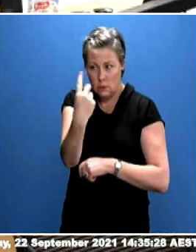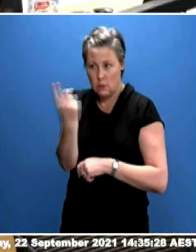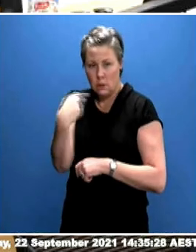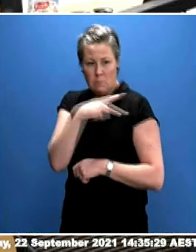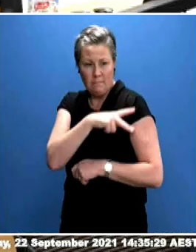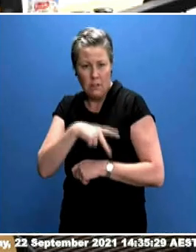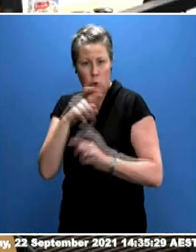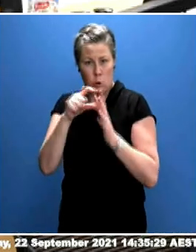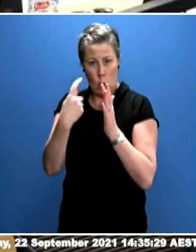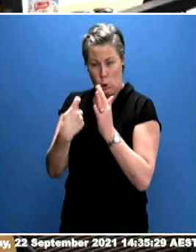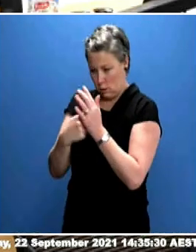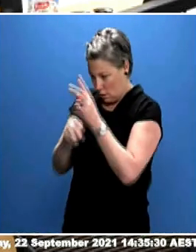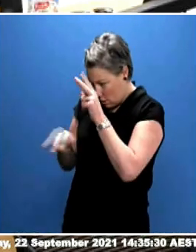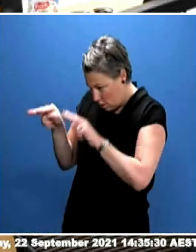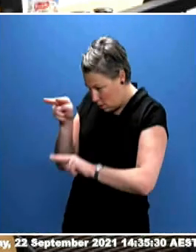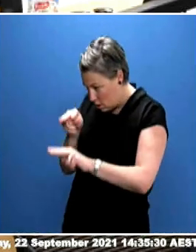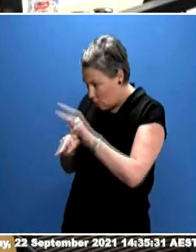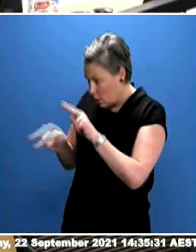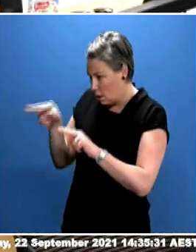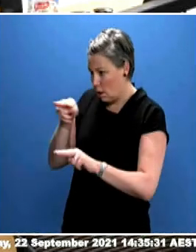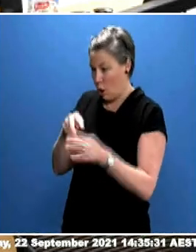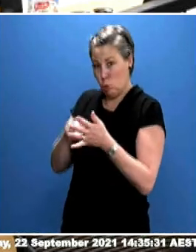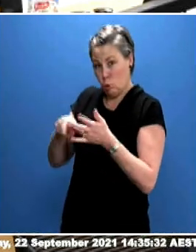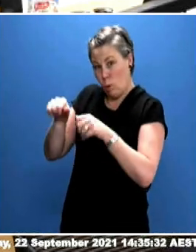The completion of a multidisciplinary assessment,